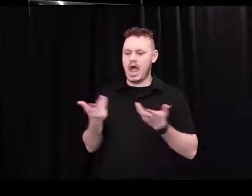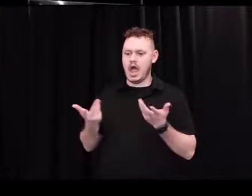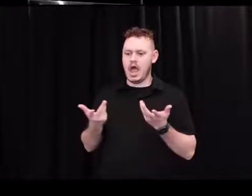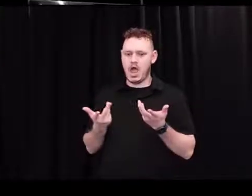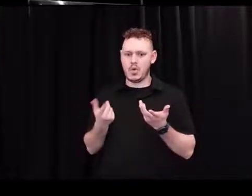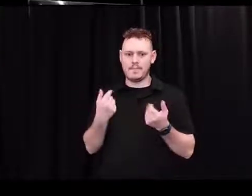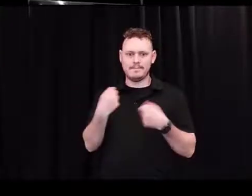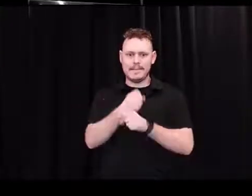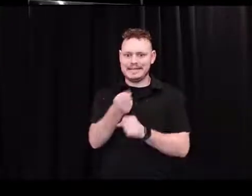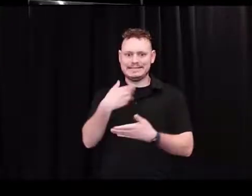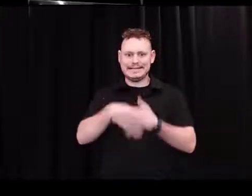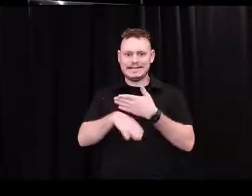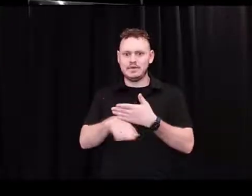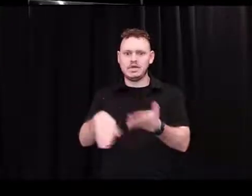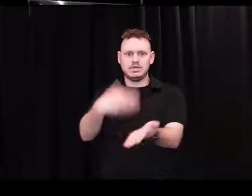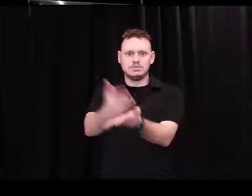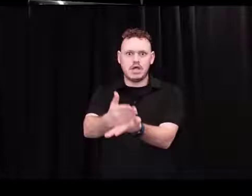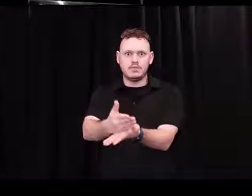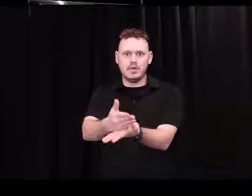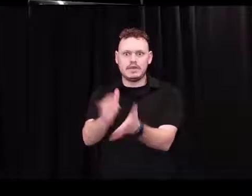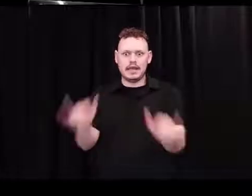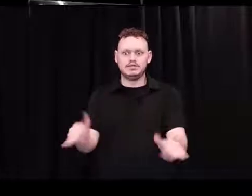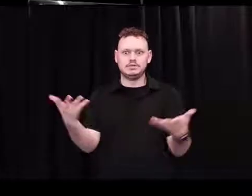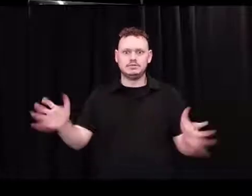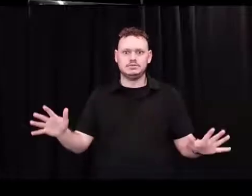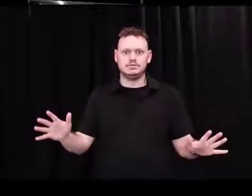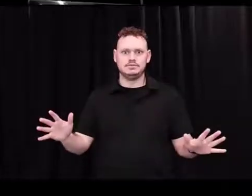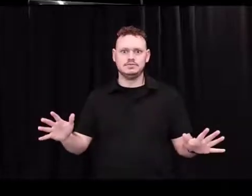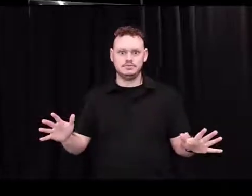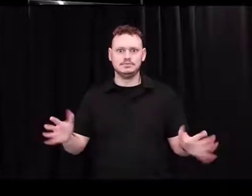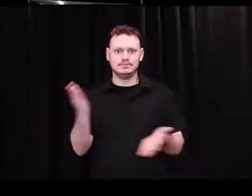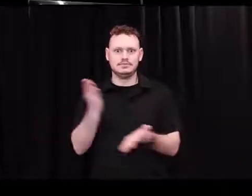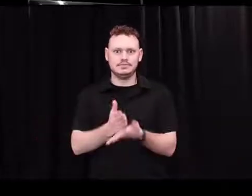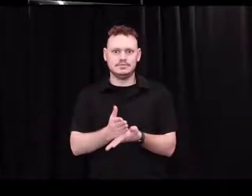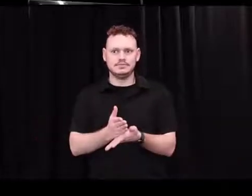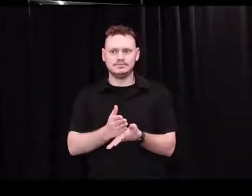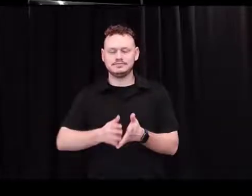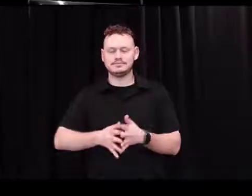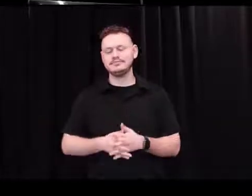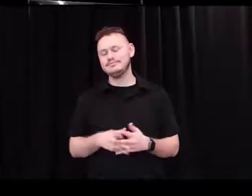accessible?" And I said stop doing that it. I said, well actually what I said to them,